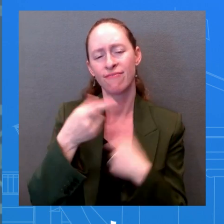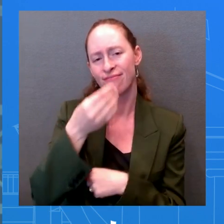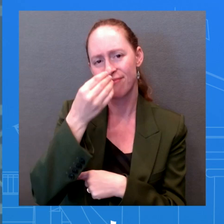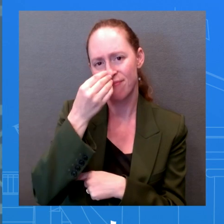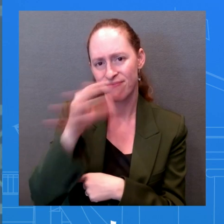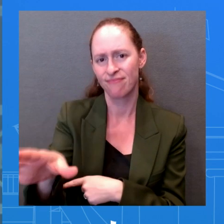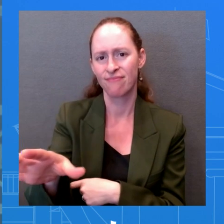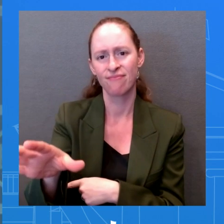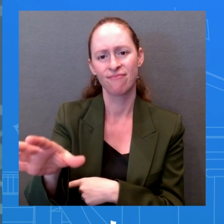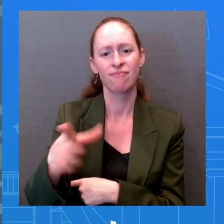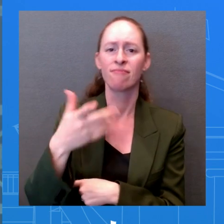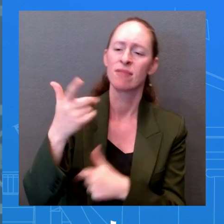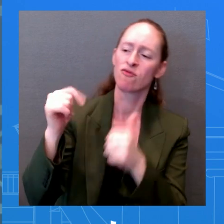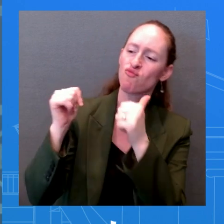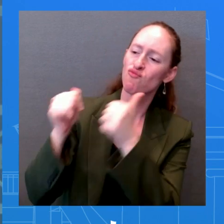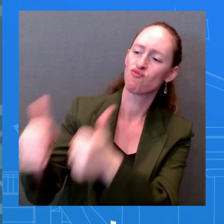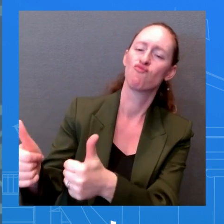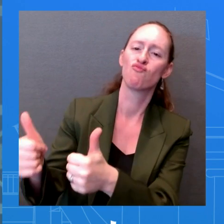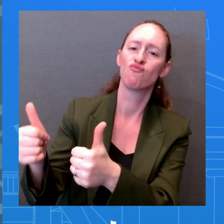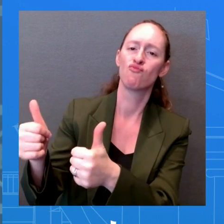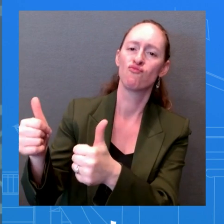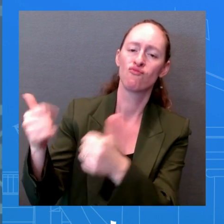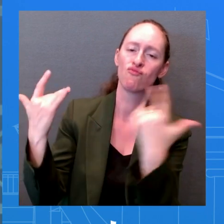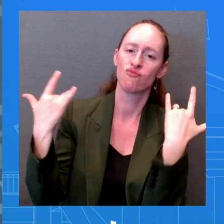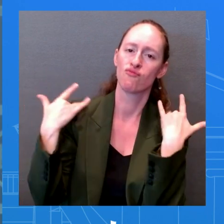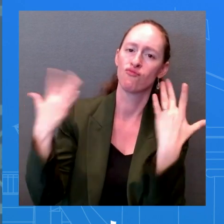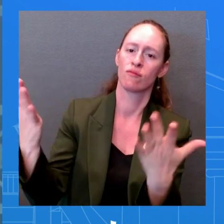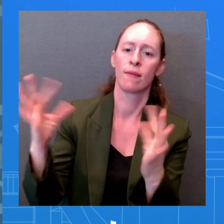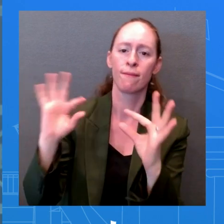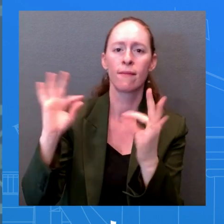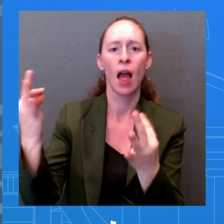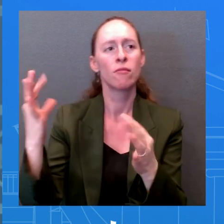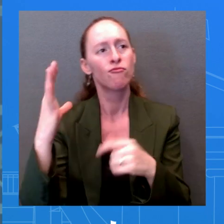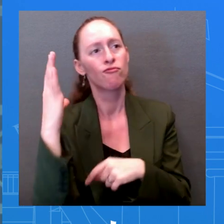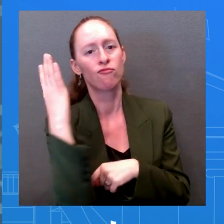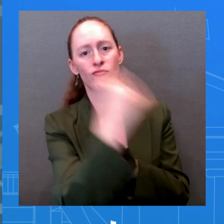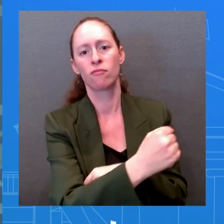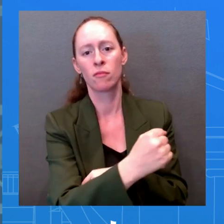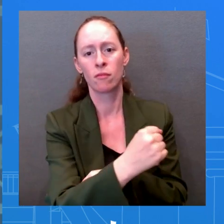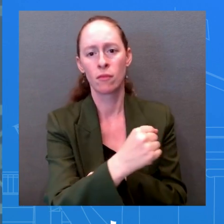in a place where they were told they were going to get housing and a place where they were told they were going to get jobs,